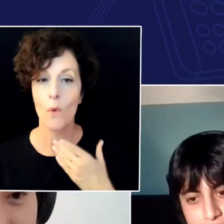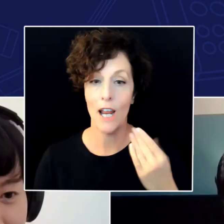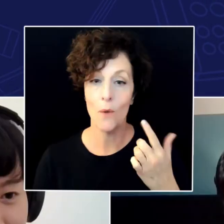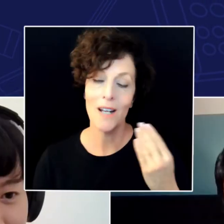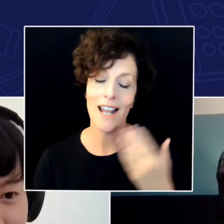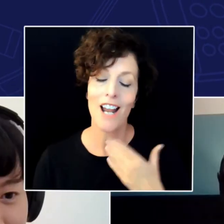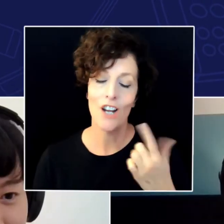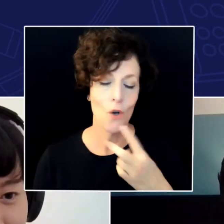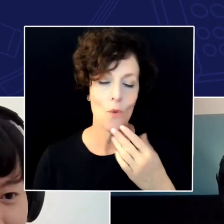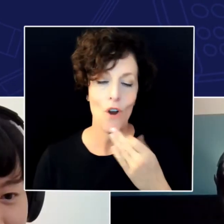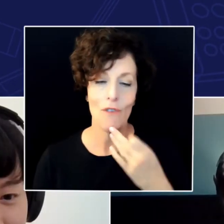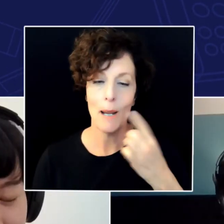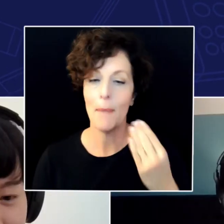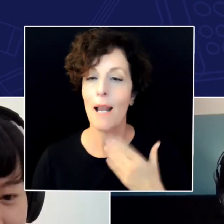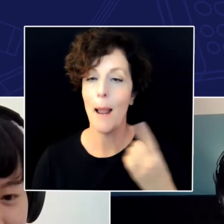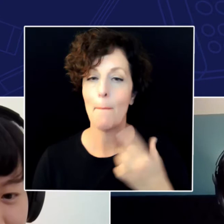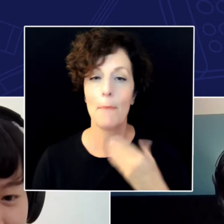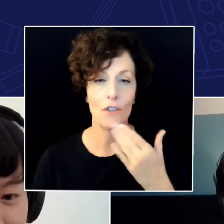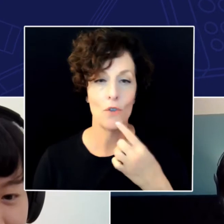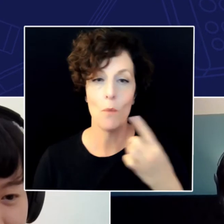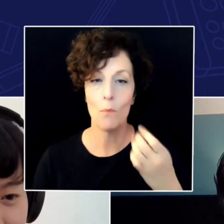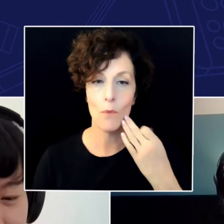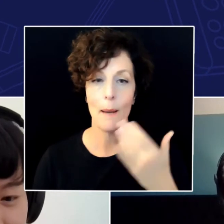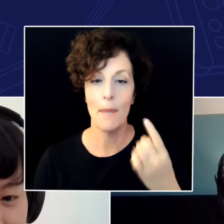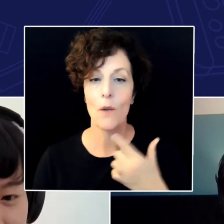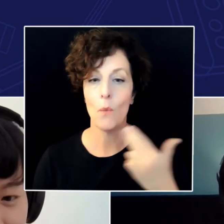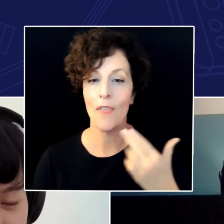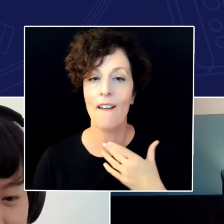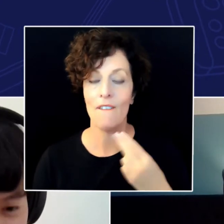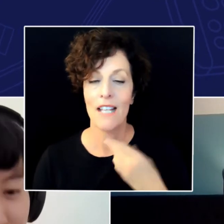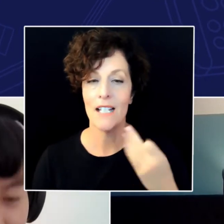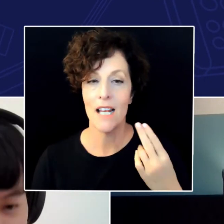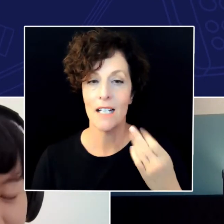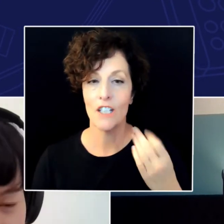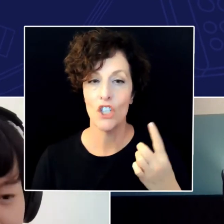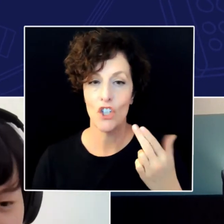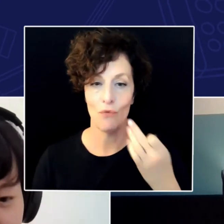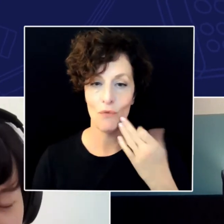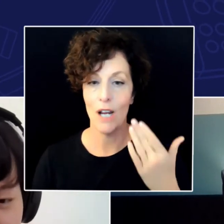[ZAIN:] I told you this already, but I plan on doing pre-med with a physics degree.